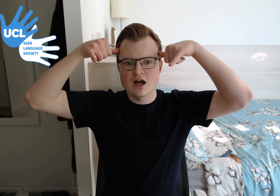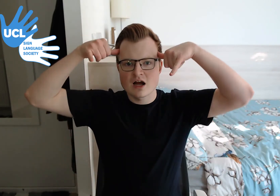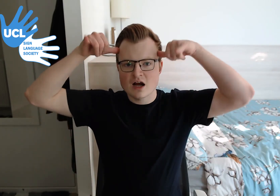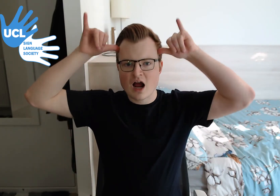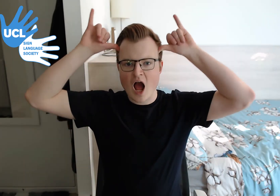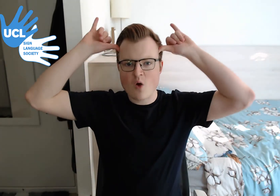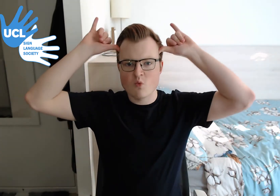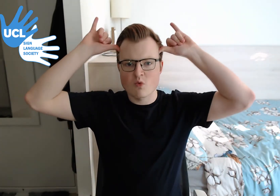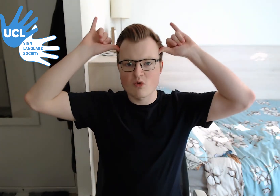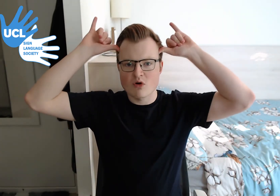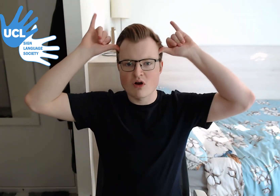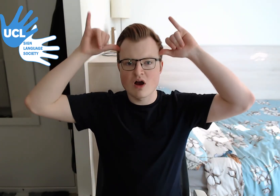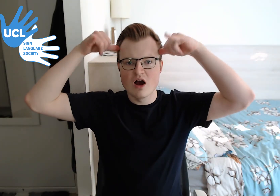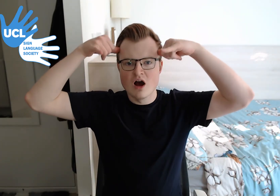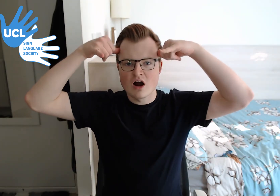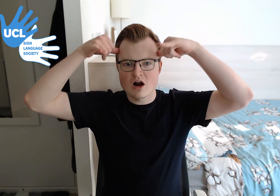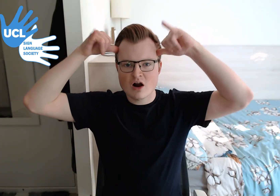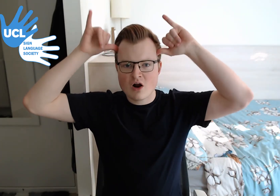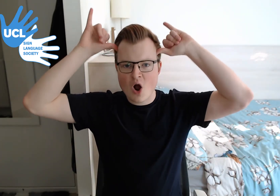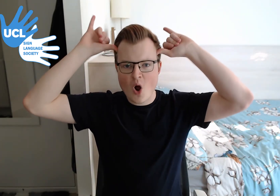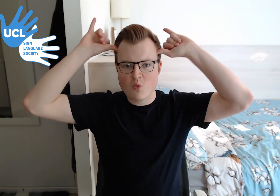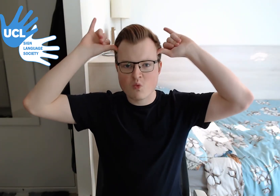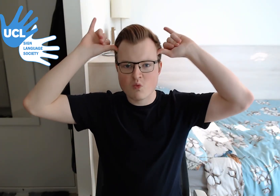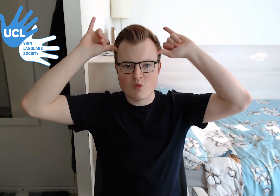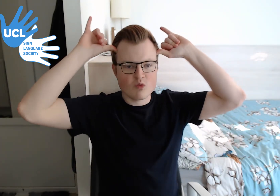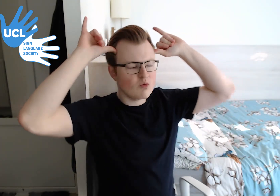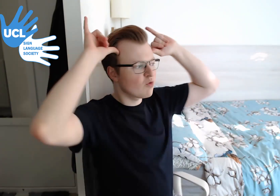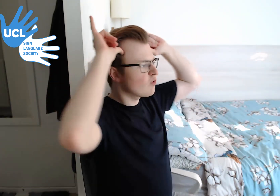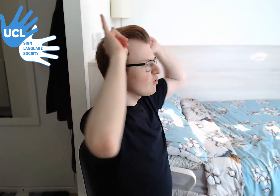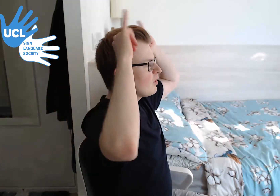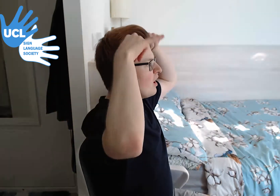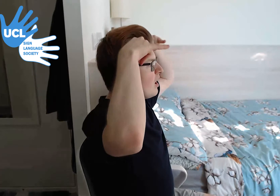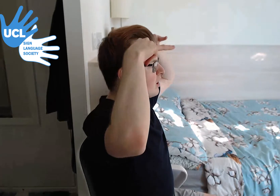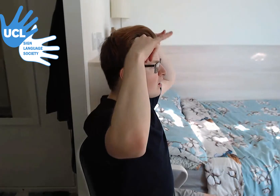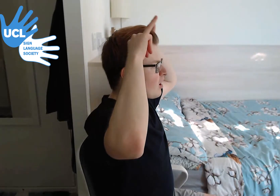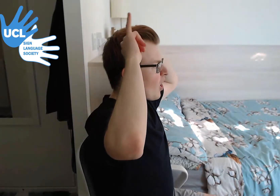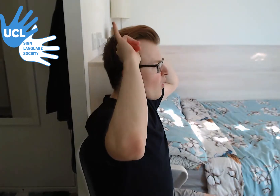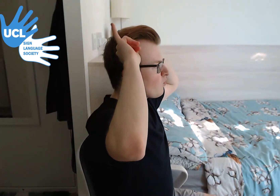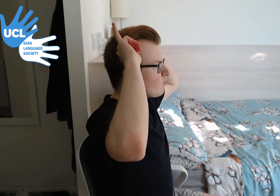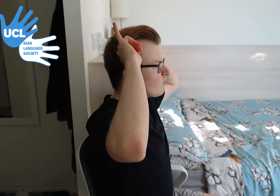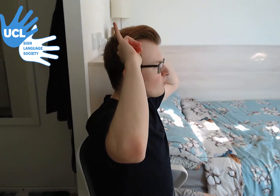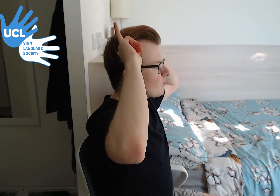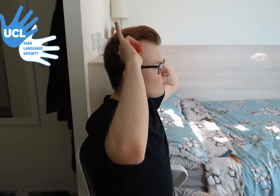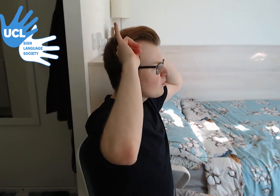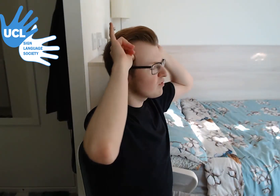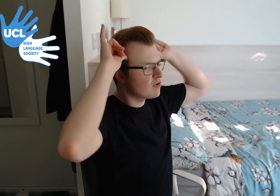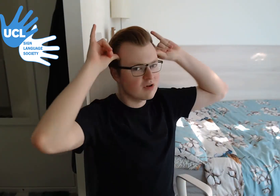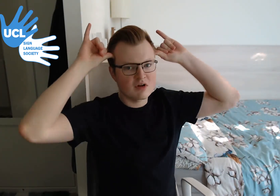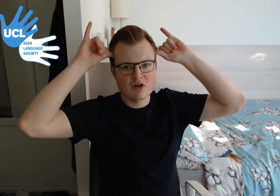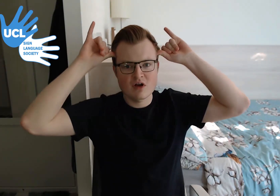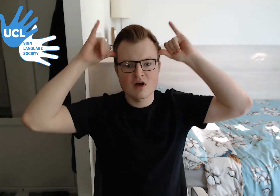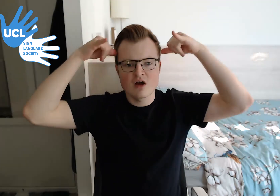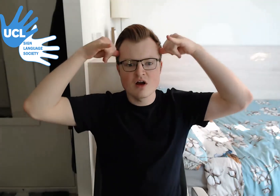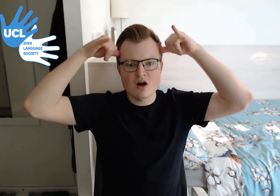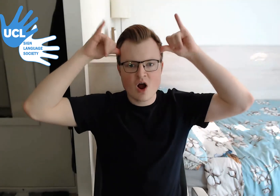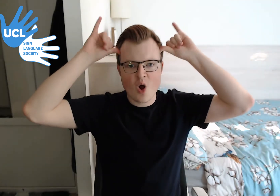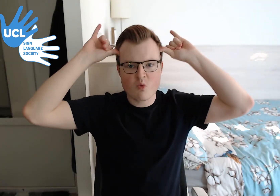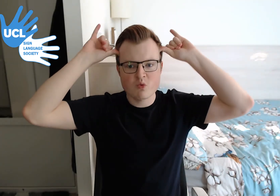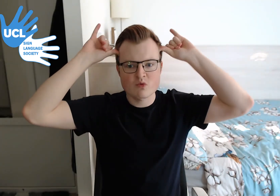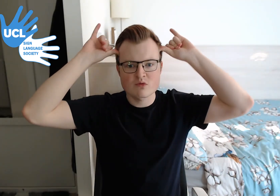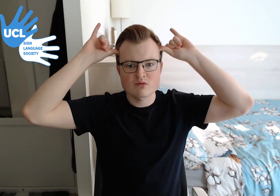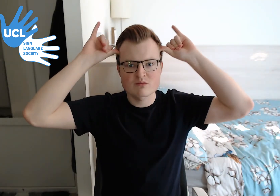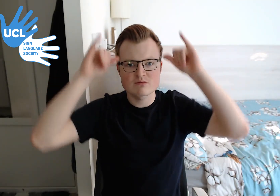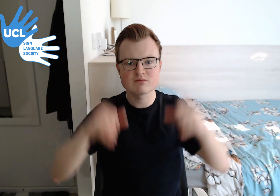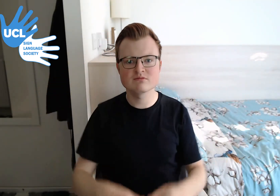Cow